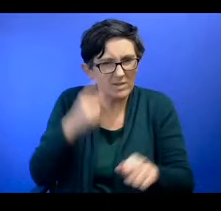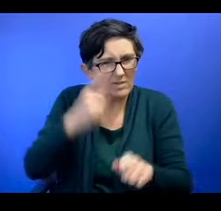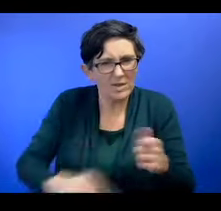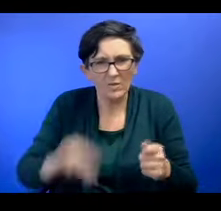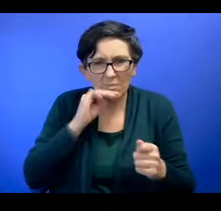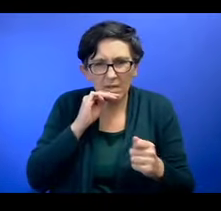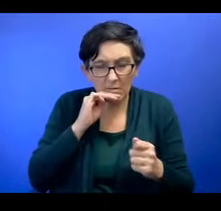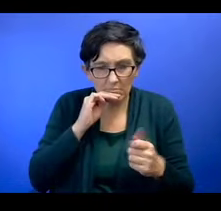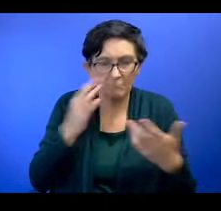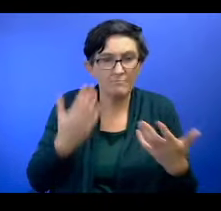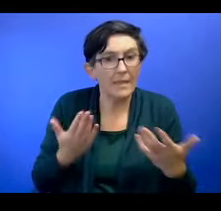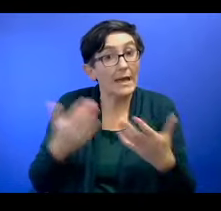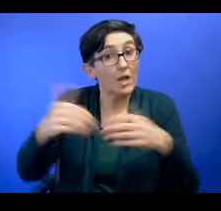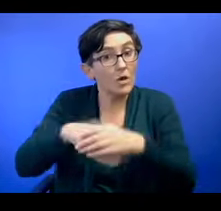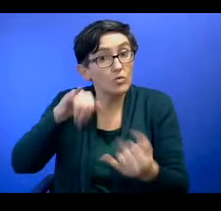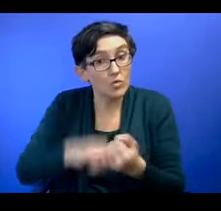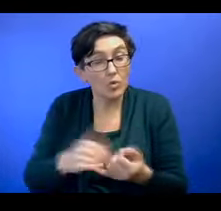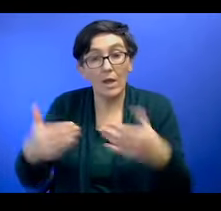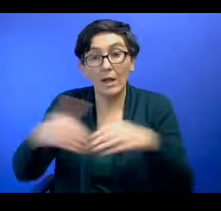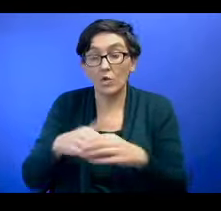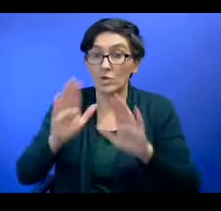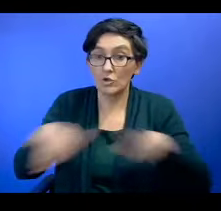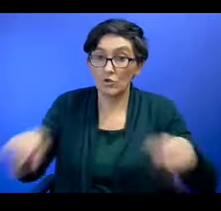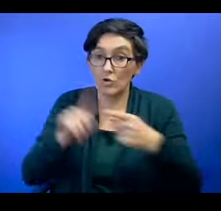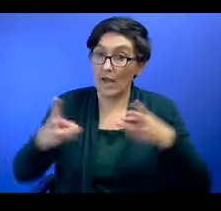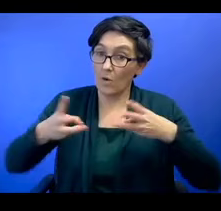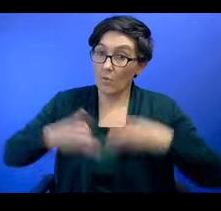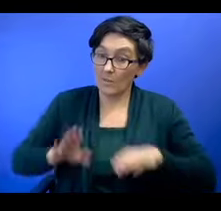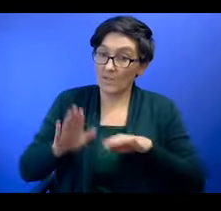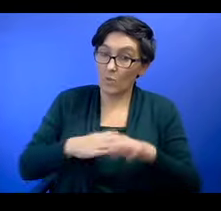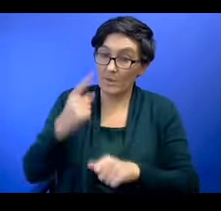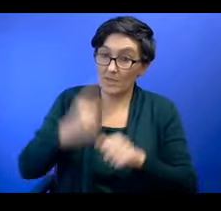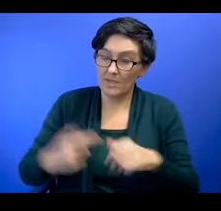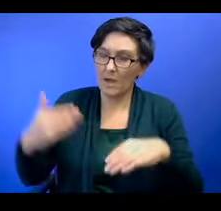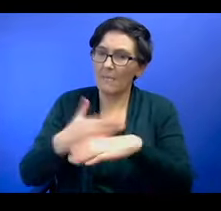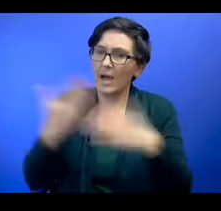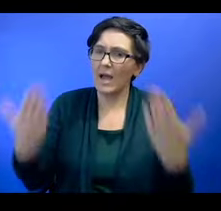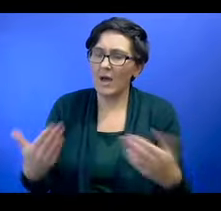including children and women with disabilities, through their representative organizations,